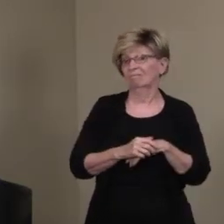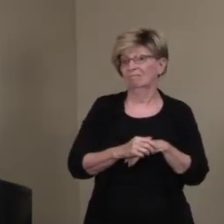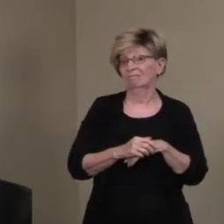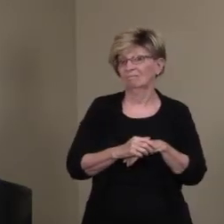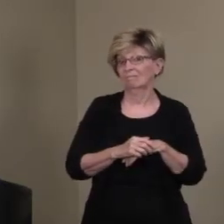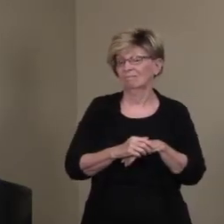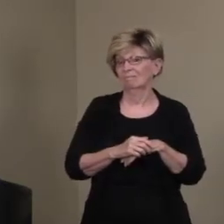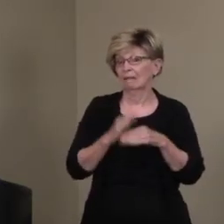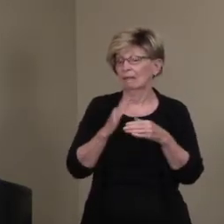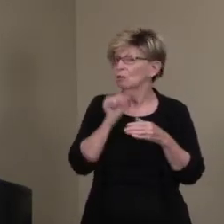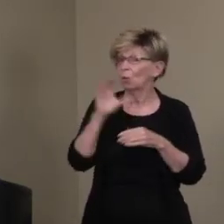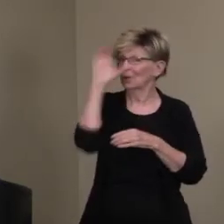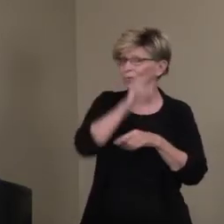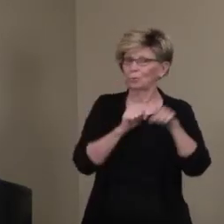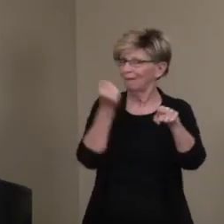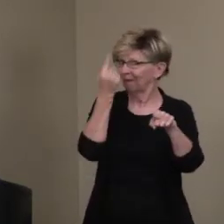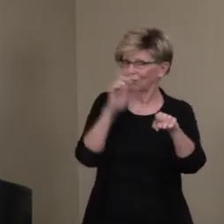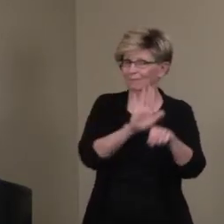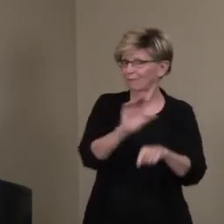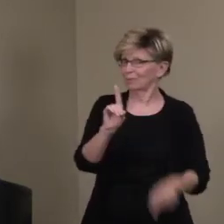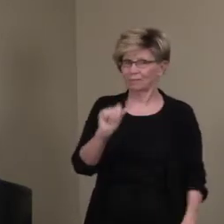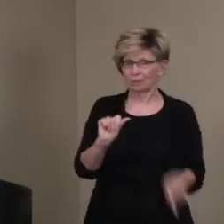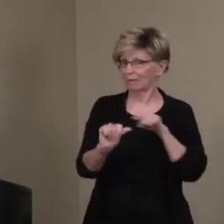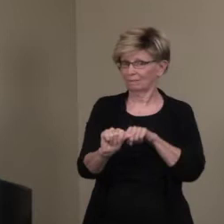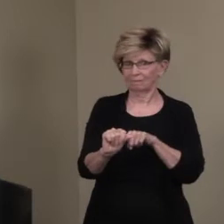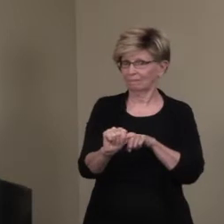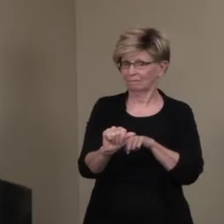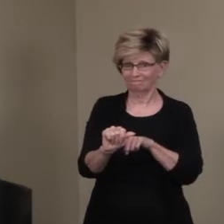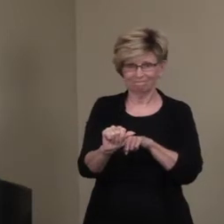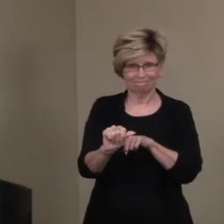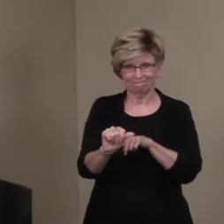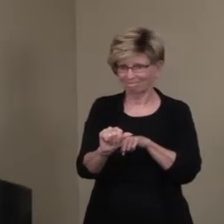disability don't assume that they themselves understand that they have a